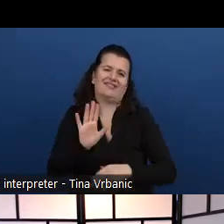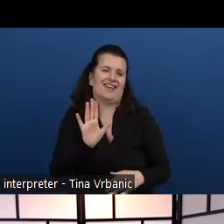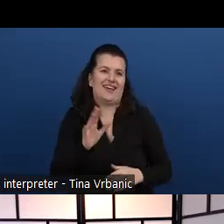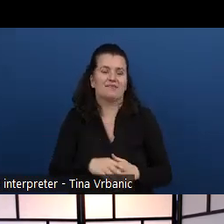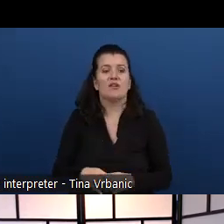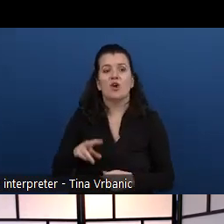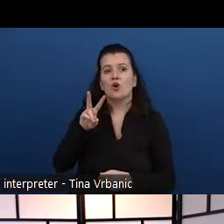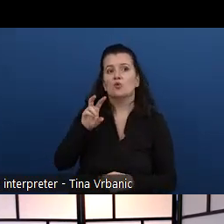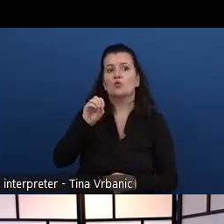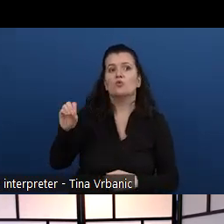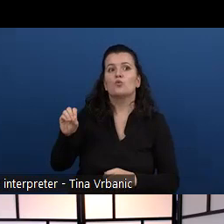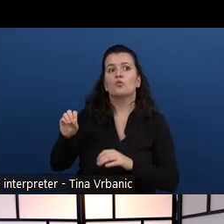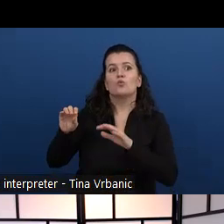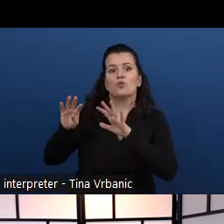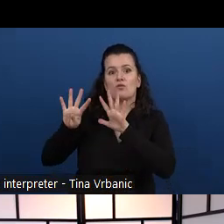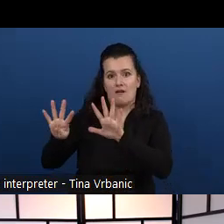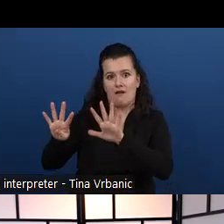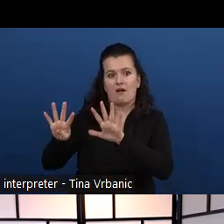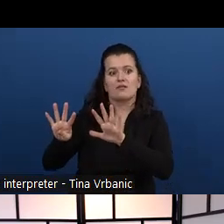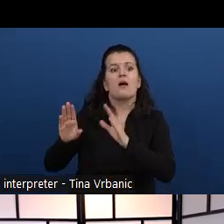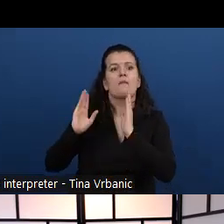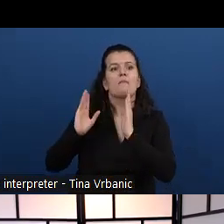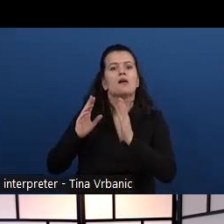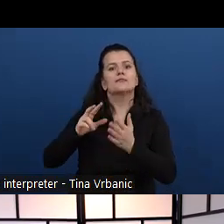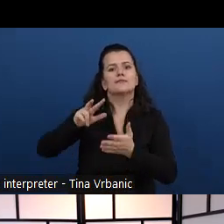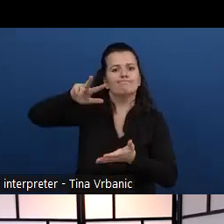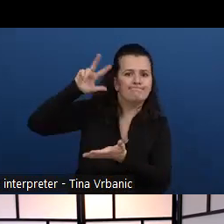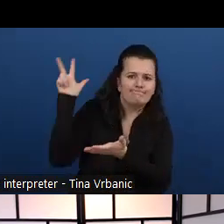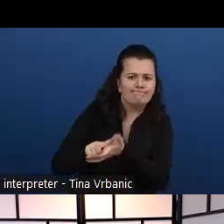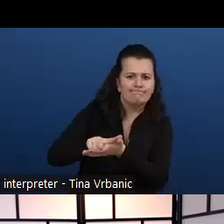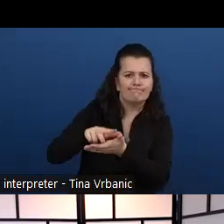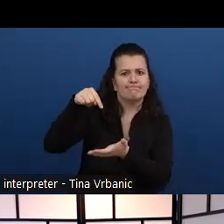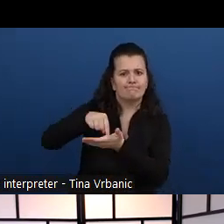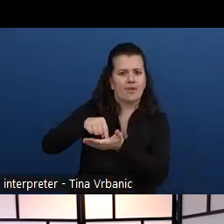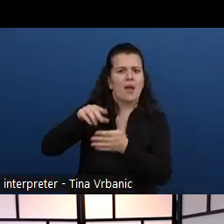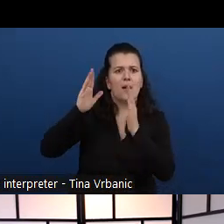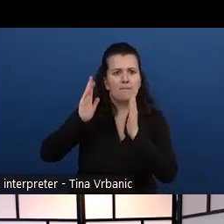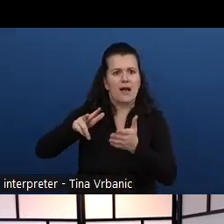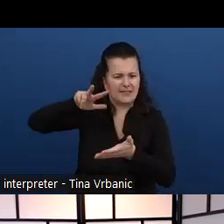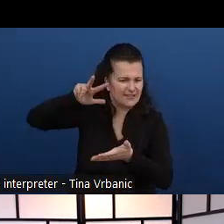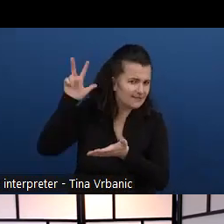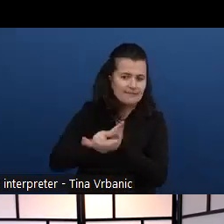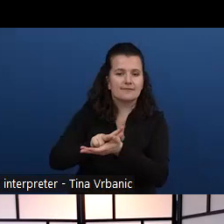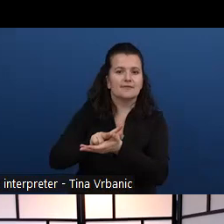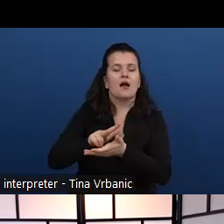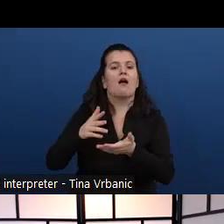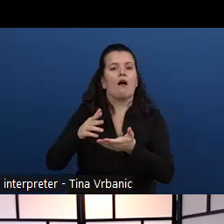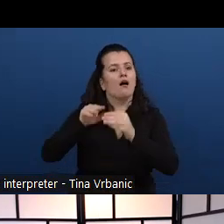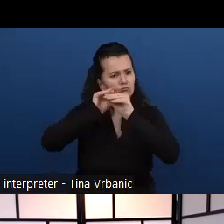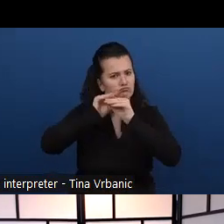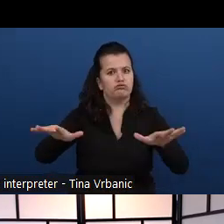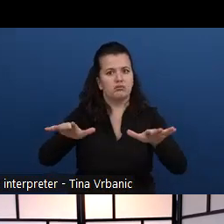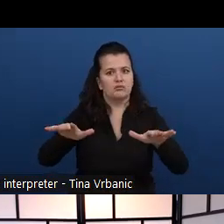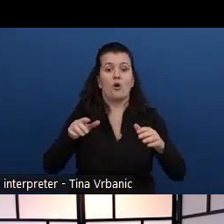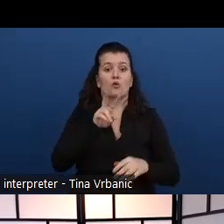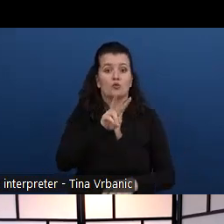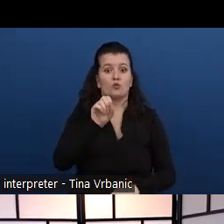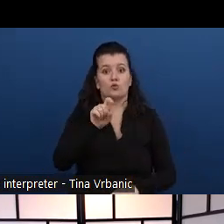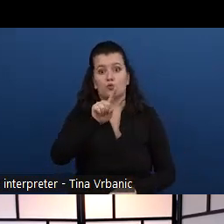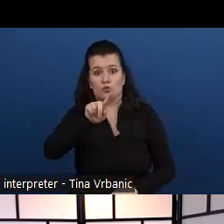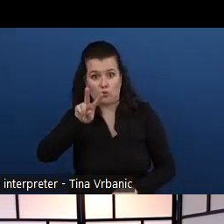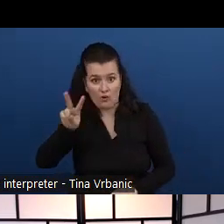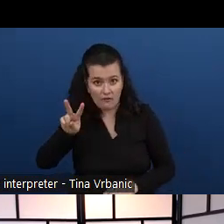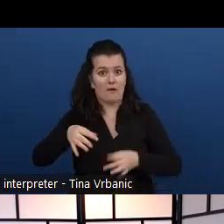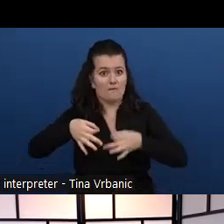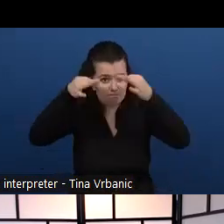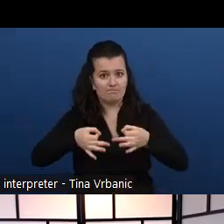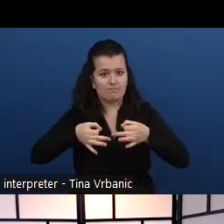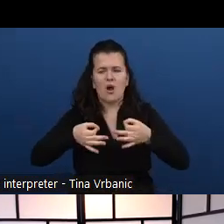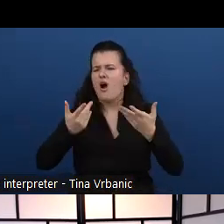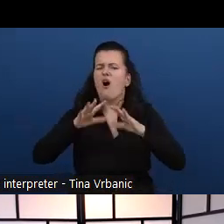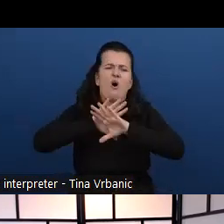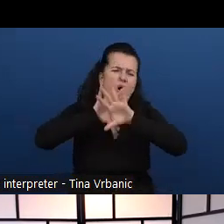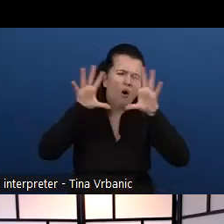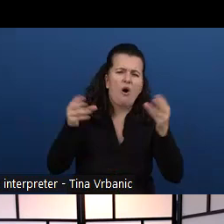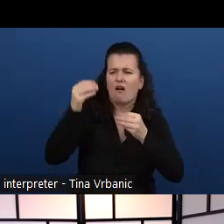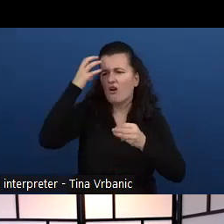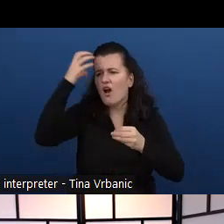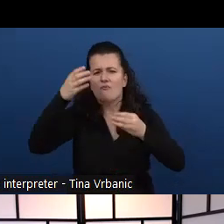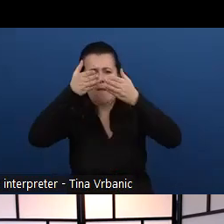to be accessible in France since 2012 in the public sector.